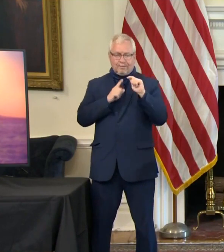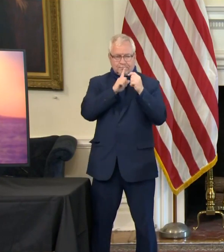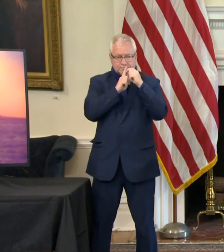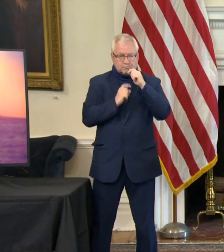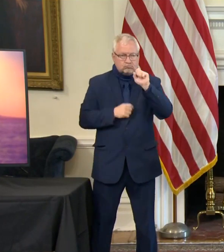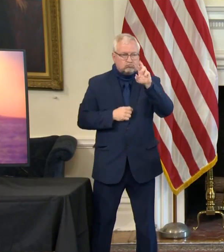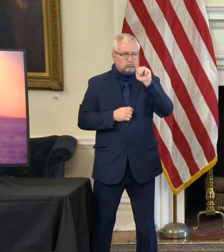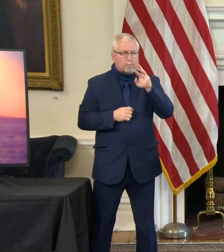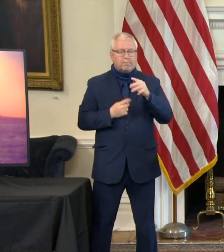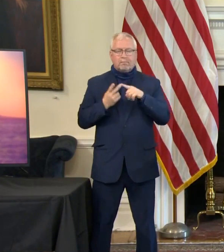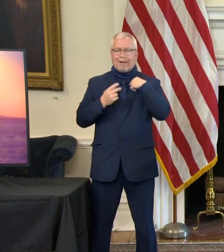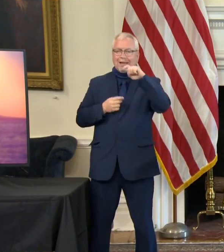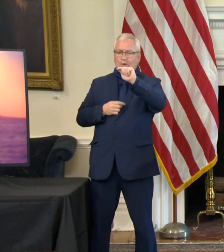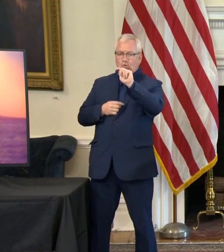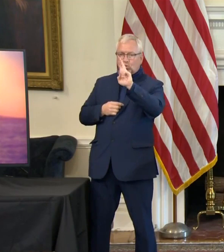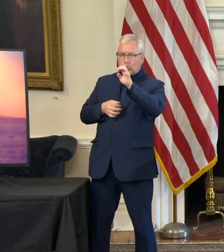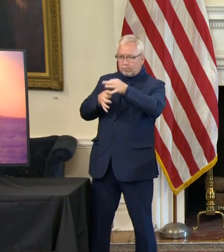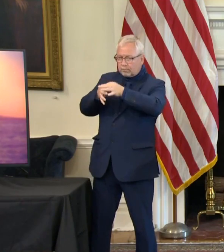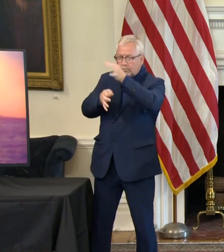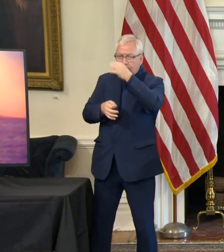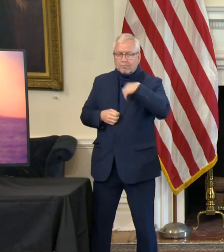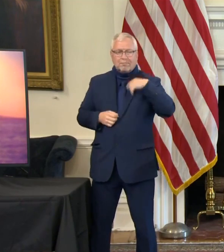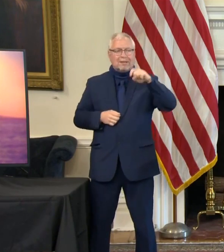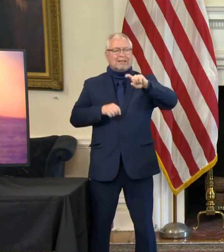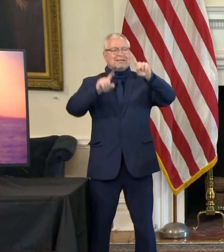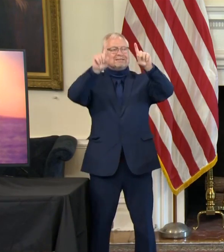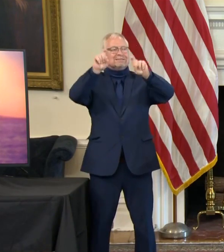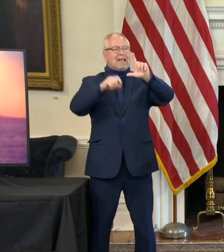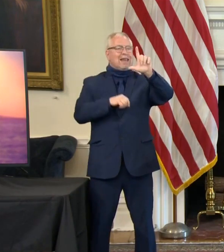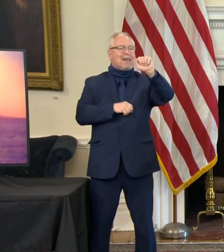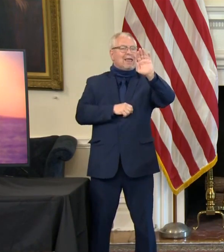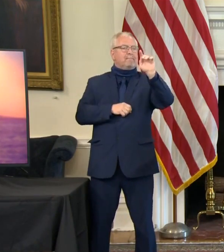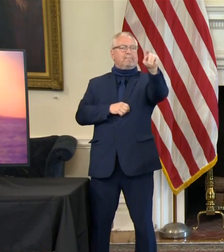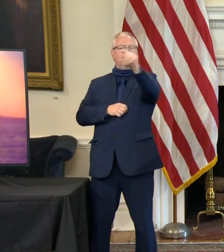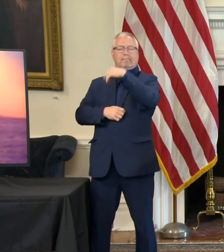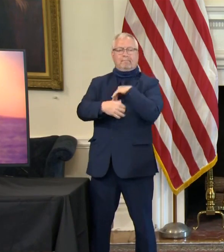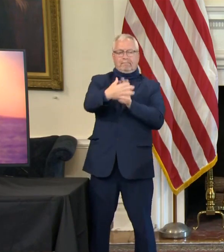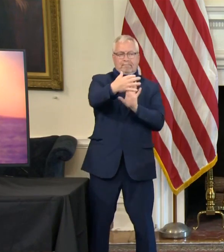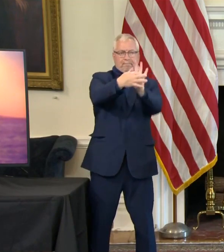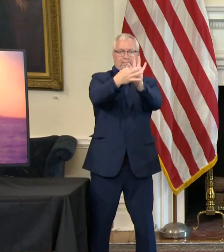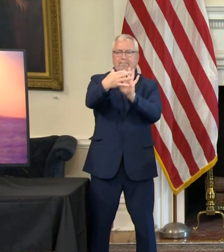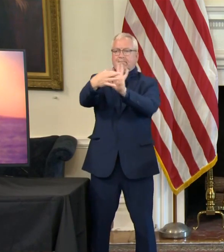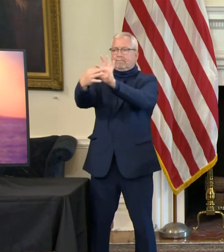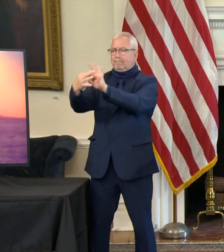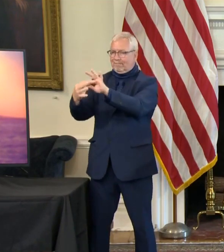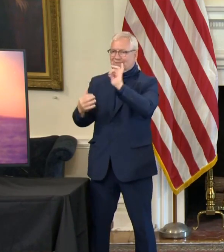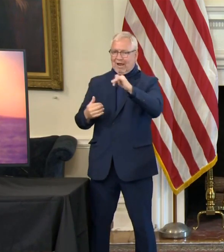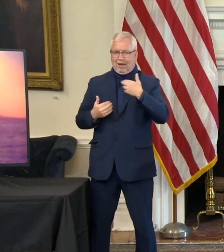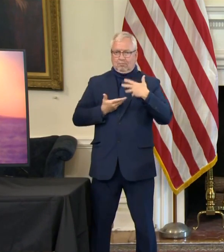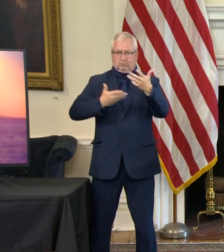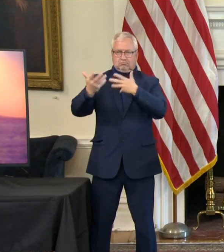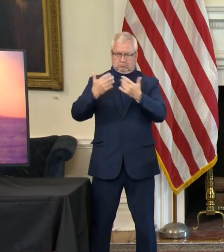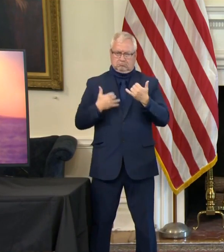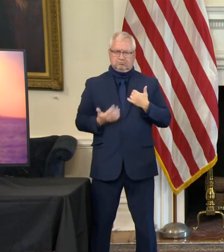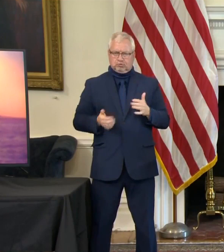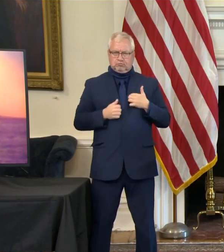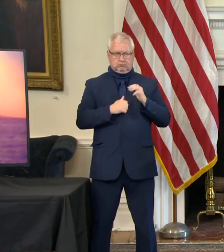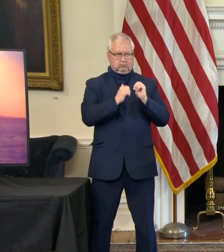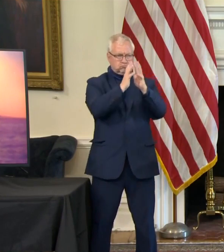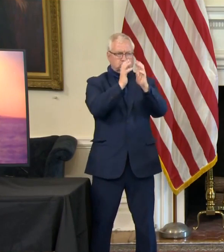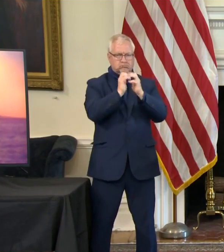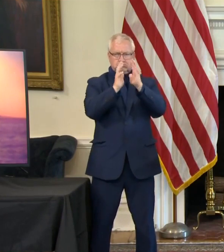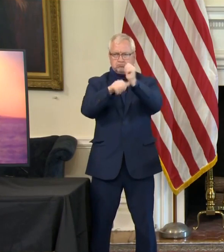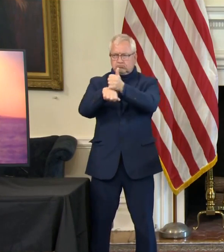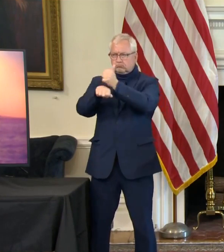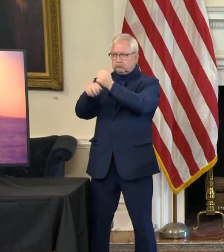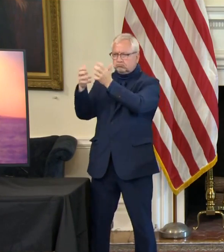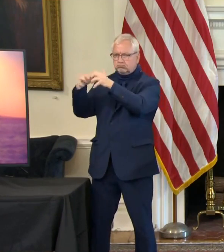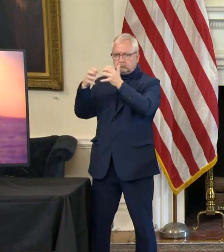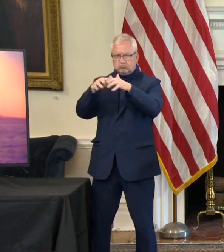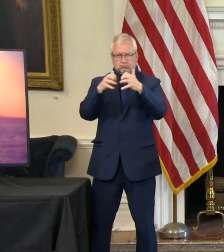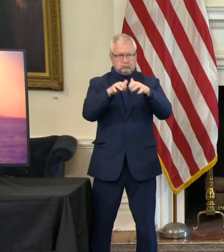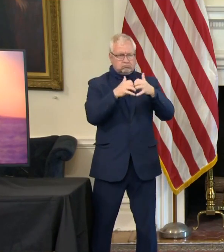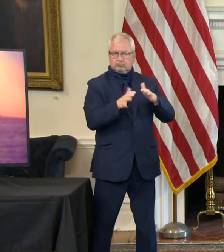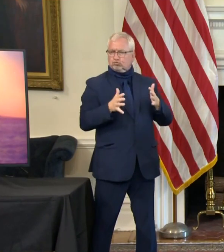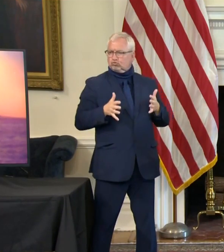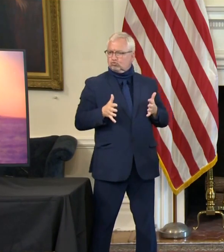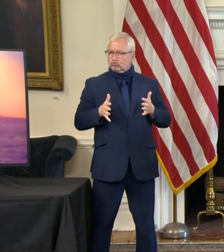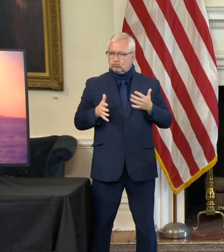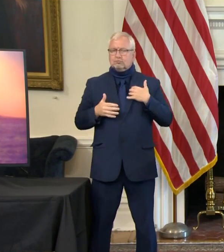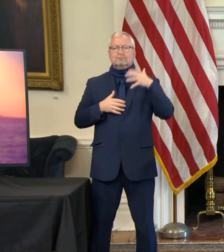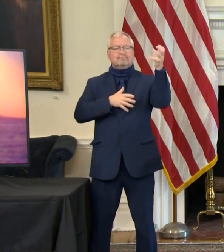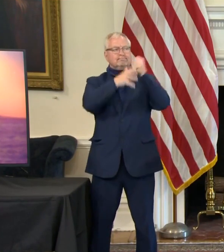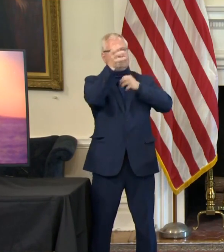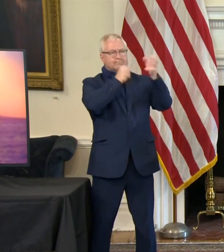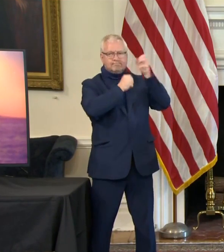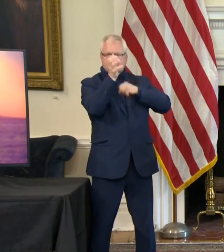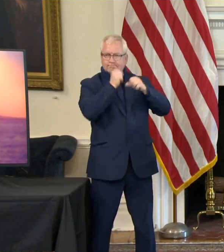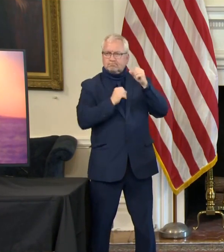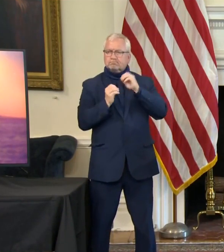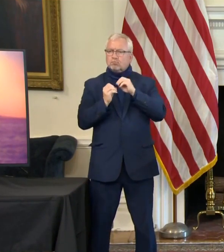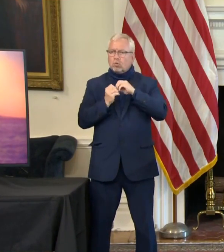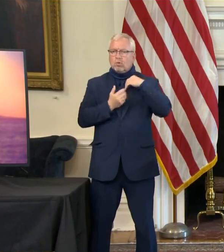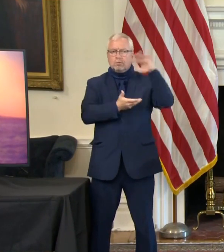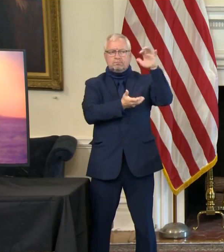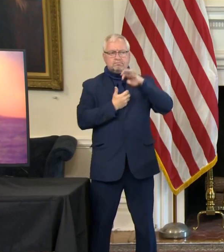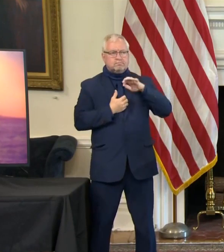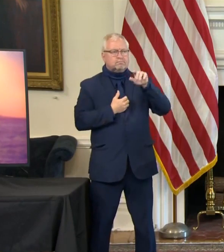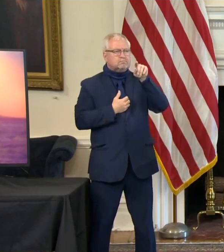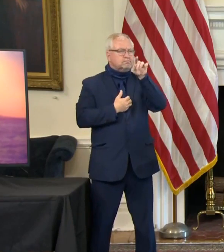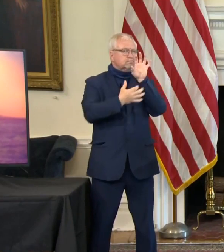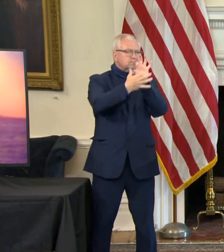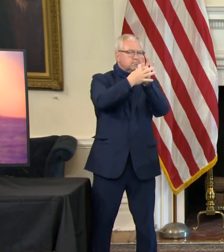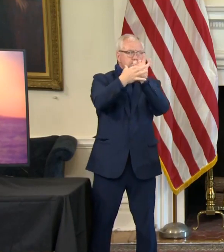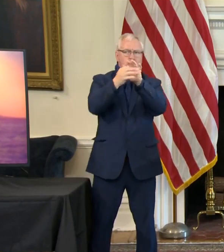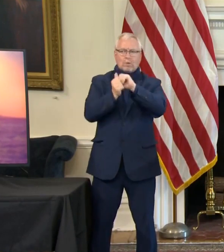SWABS AND TRANSPORT TUBES AND REAGENTS AND LAB CAPACITY THAT WAS A MONTH AGO AND WE HAVE BEEN IN THE PROCESS OF ACQUIRING THOSE AND WE ANNOUNCED TWO WEEKS AGO WE GOT SWABS AND THE